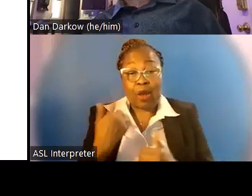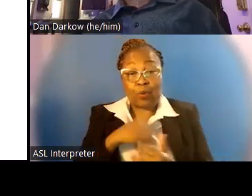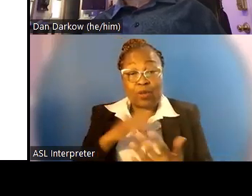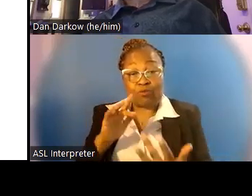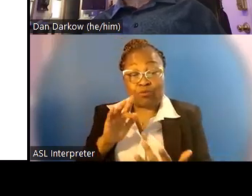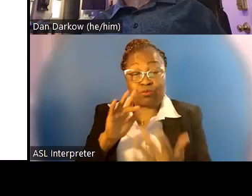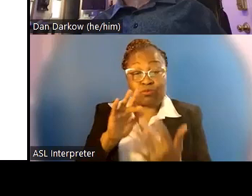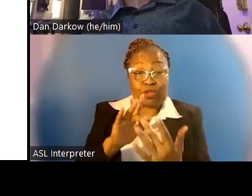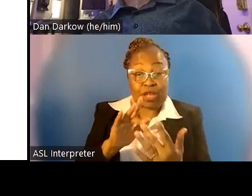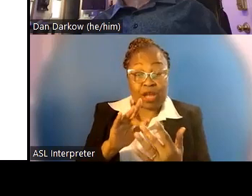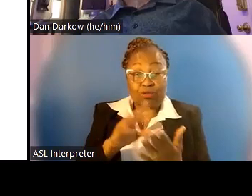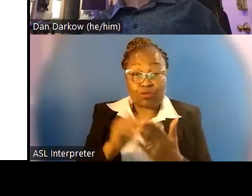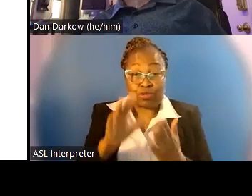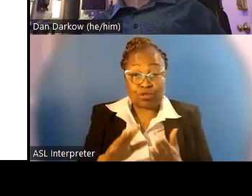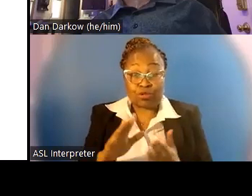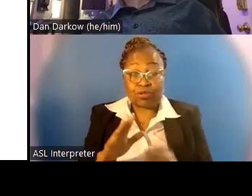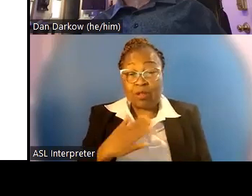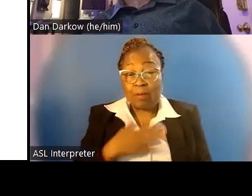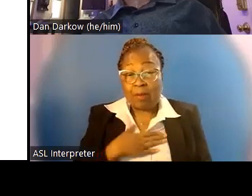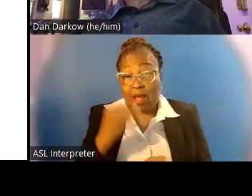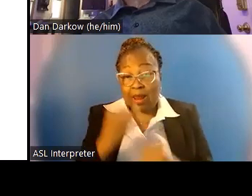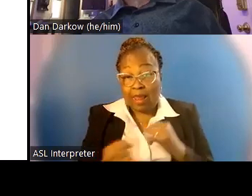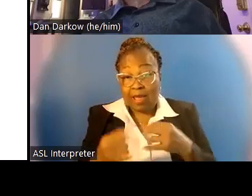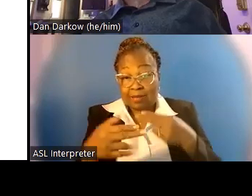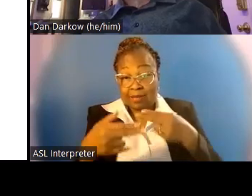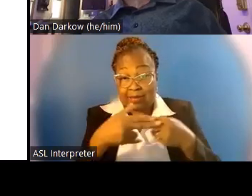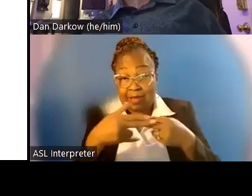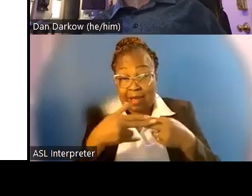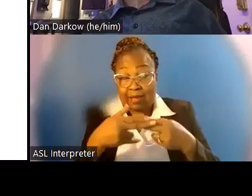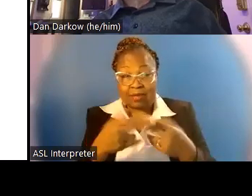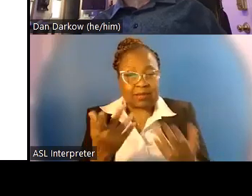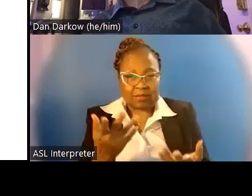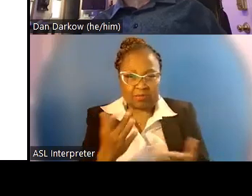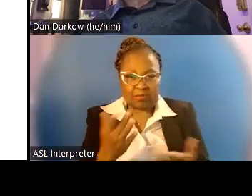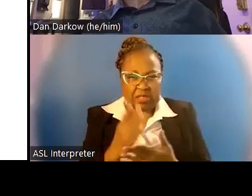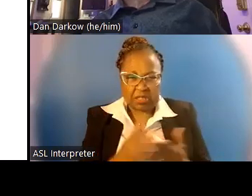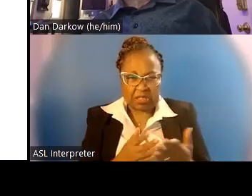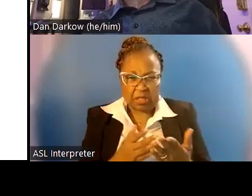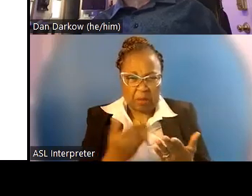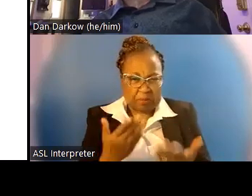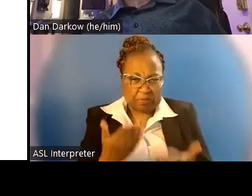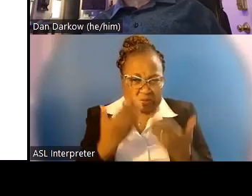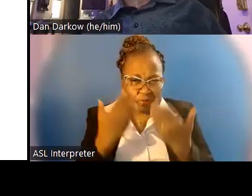So my last slide is just some suggested articles that I found really helpful.